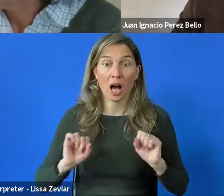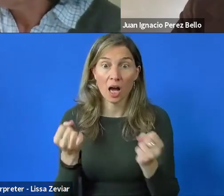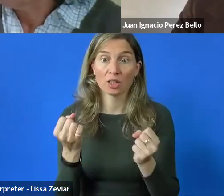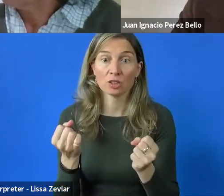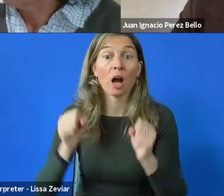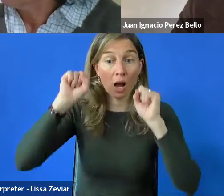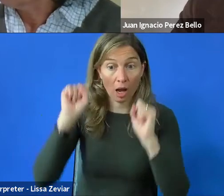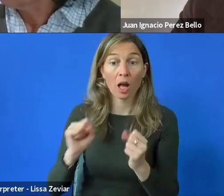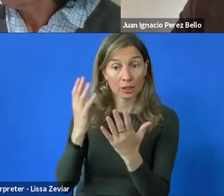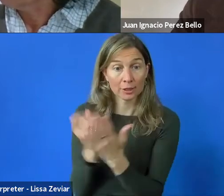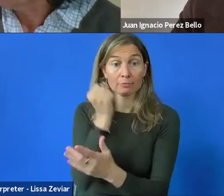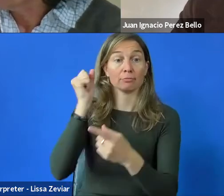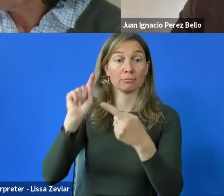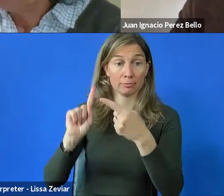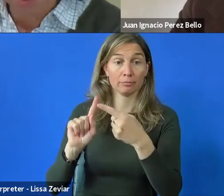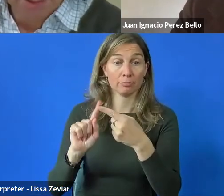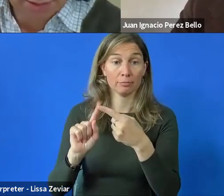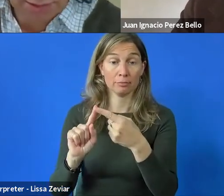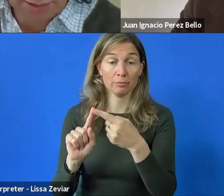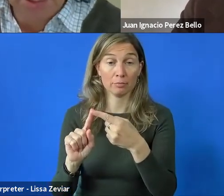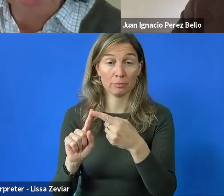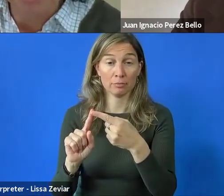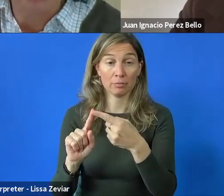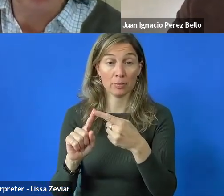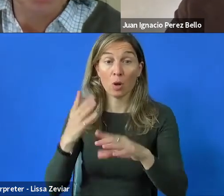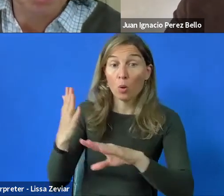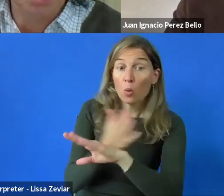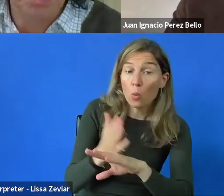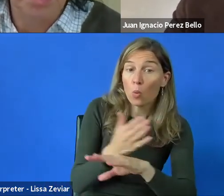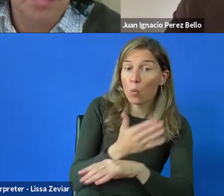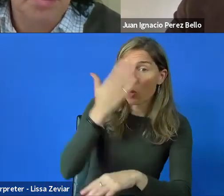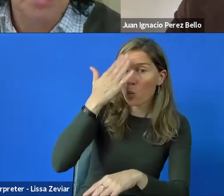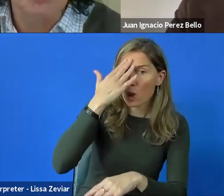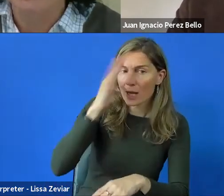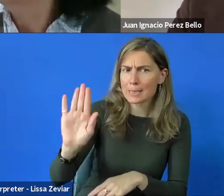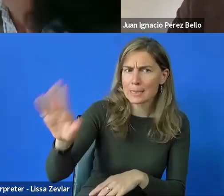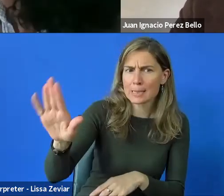but during this period the CRPD does not have much activity